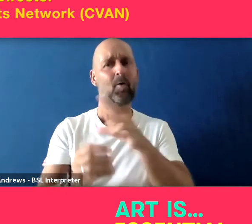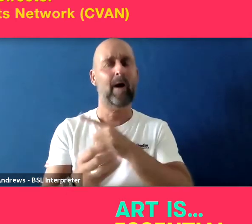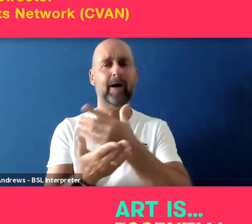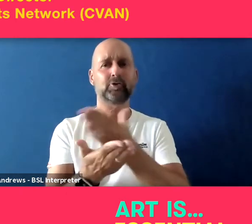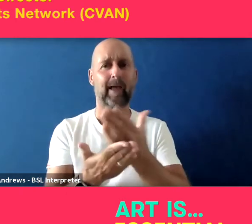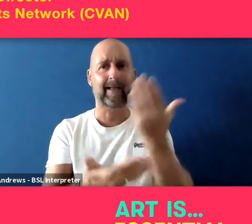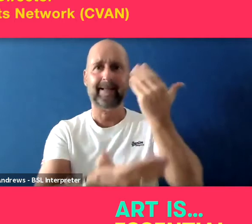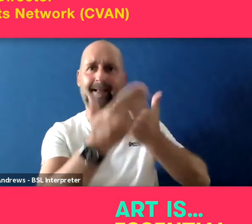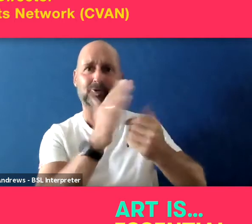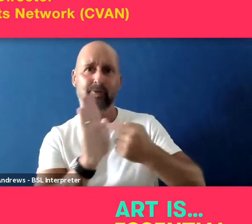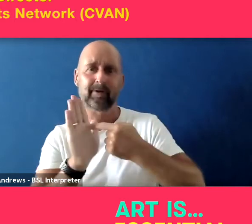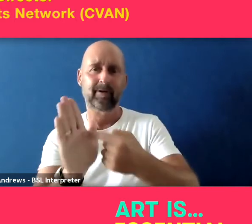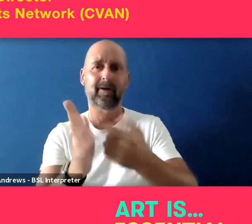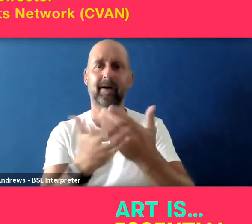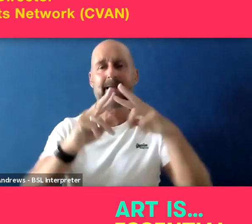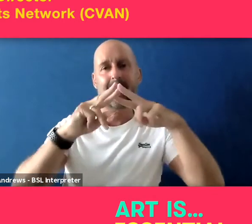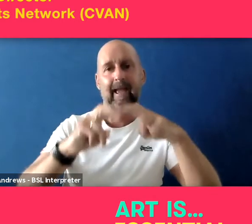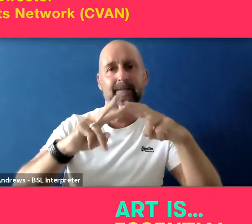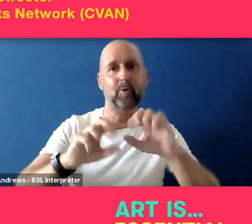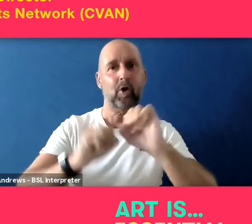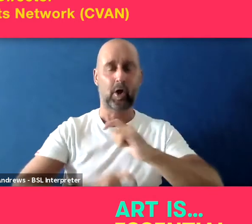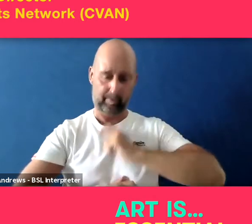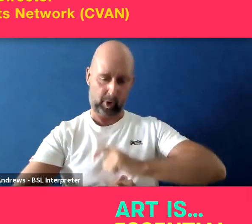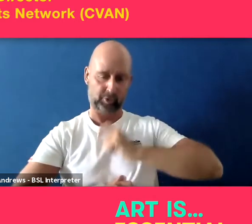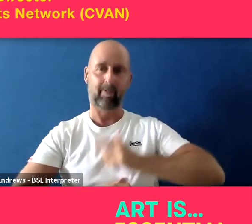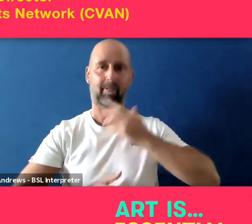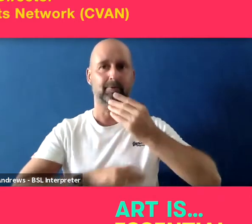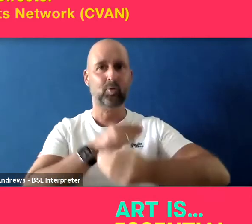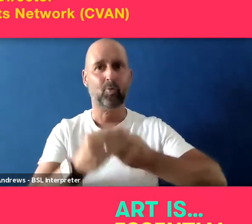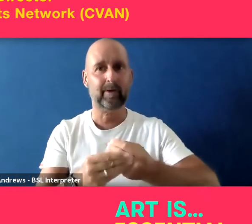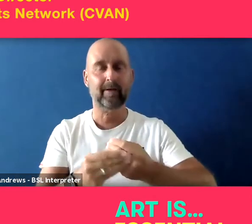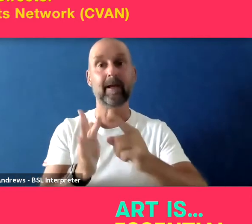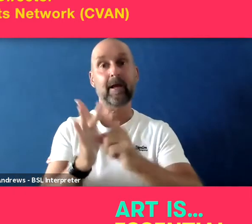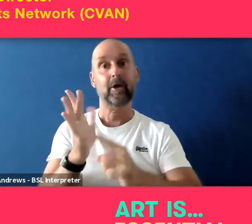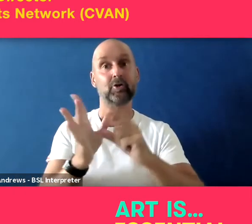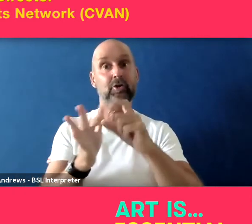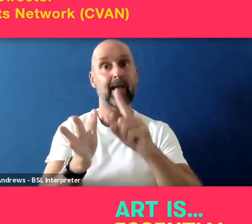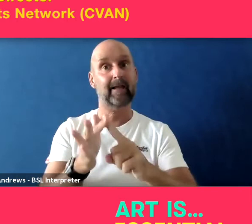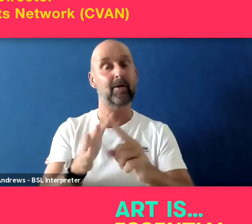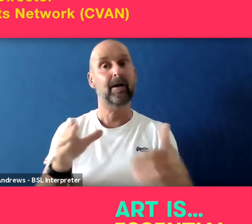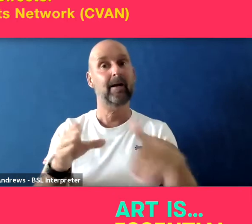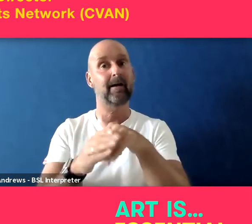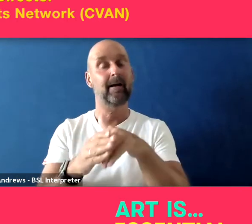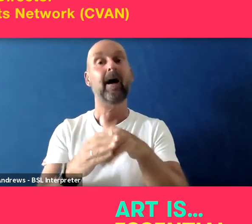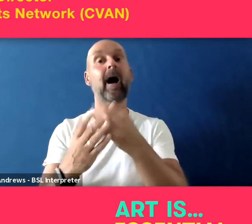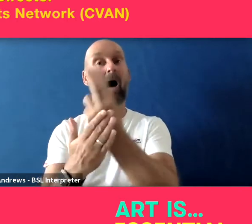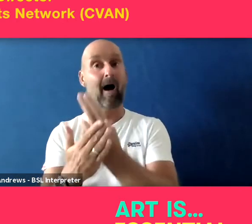alongside exploring her own personal narrative. Jade works at the intersection of art and activism